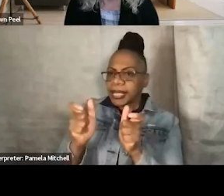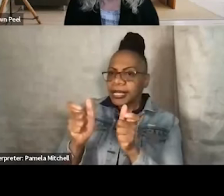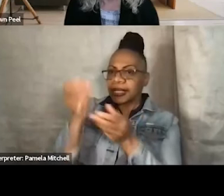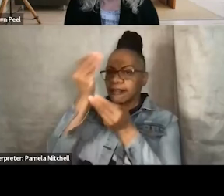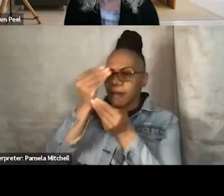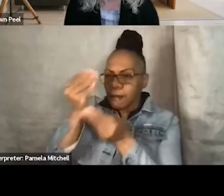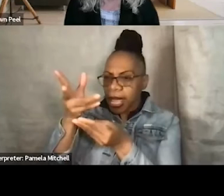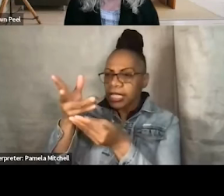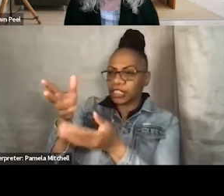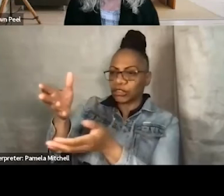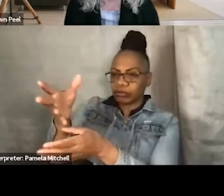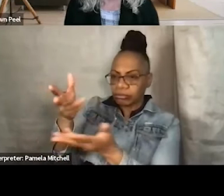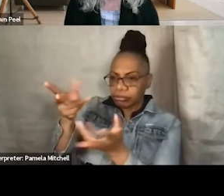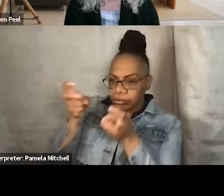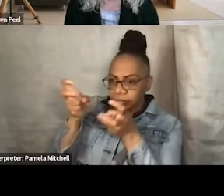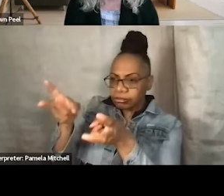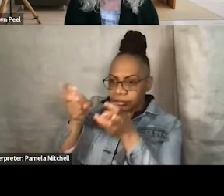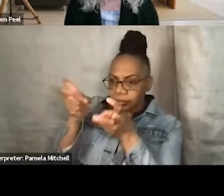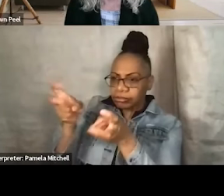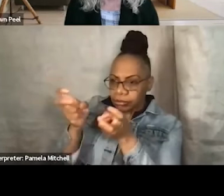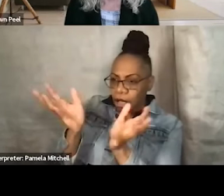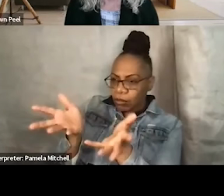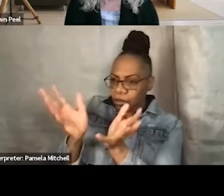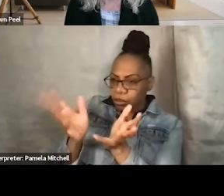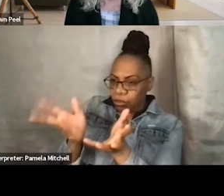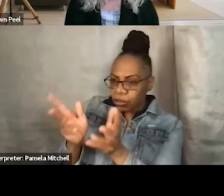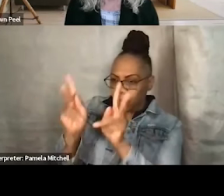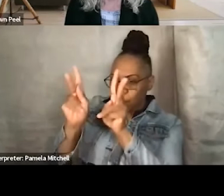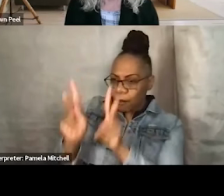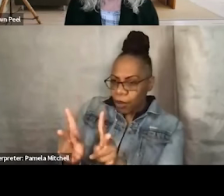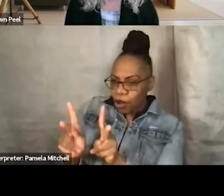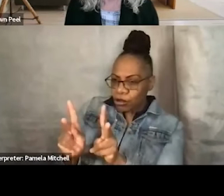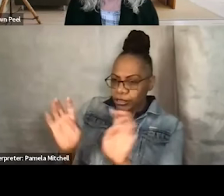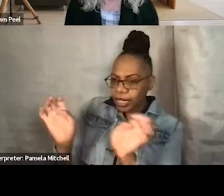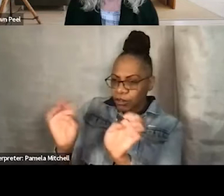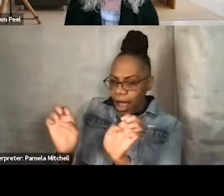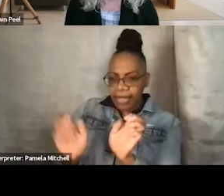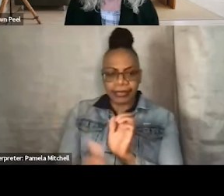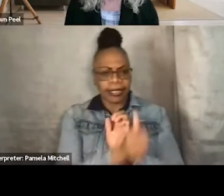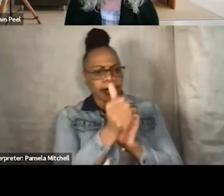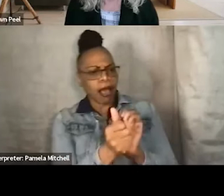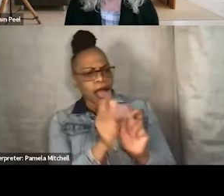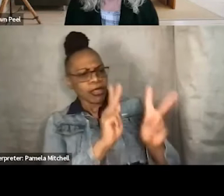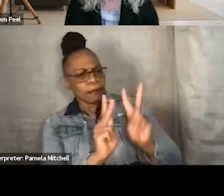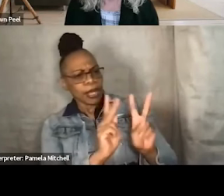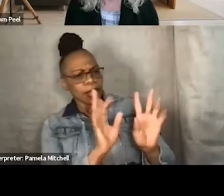They talk to the individual in crisis, as well as other people such as family members, teachers, or others who are present